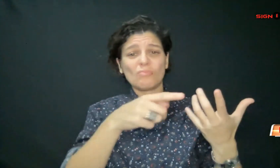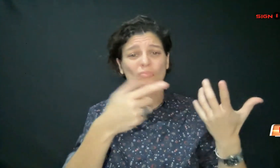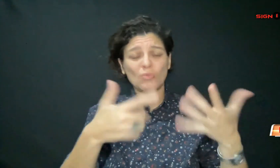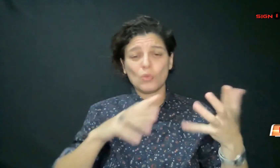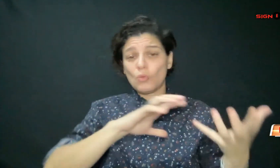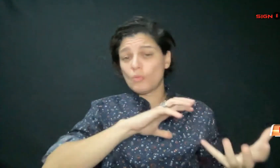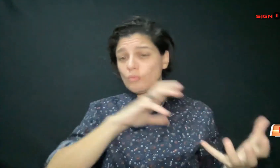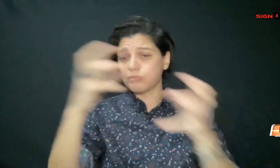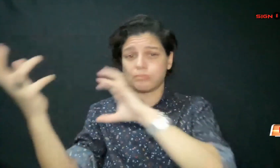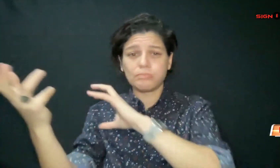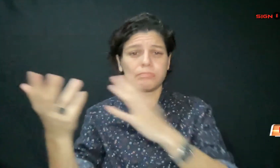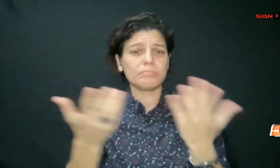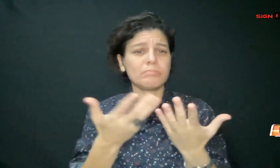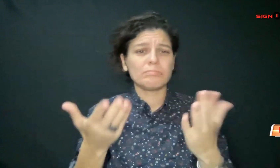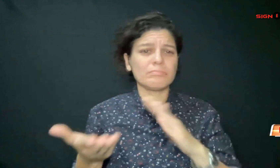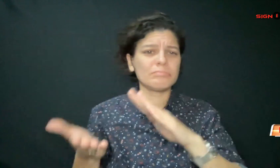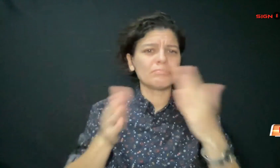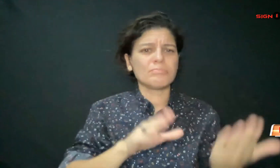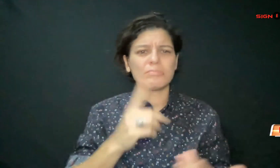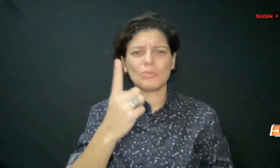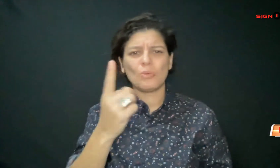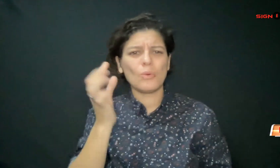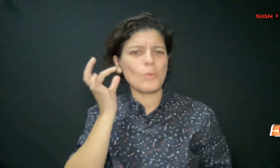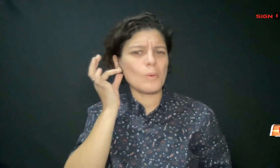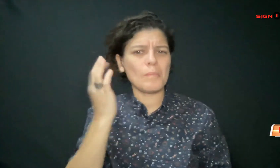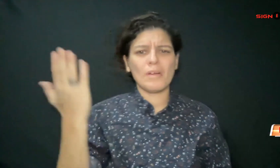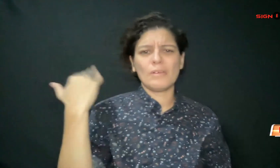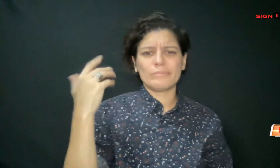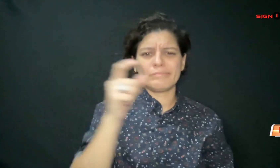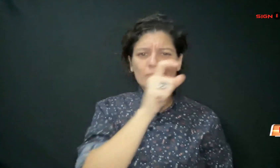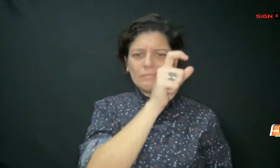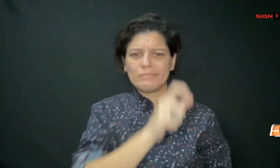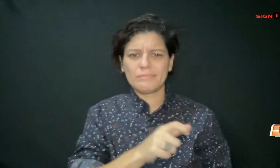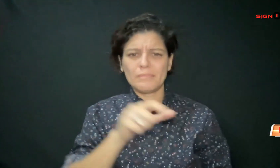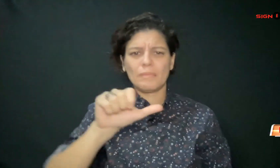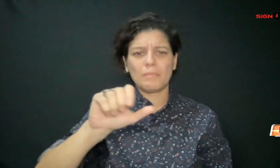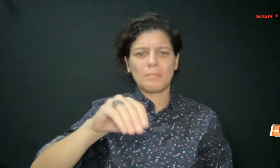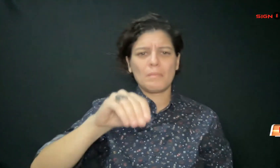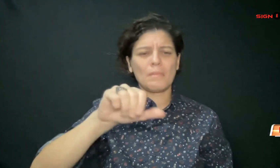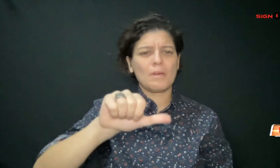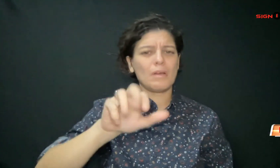the protests were triggered by the death of 22-year-old Mahsa Amini